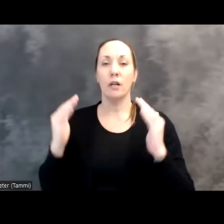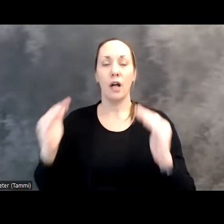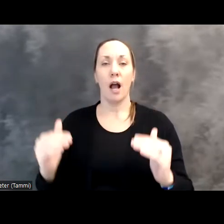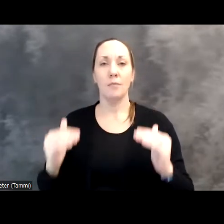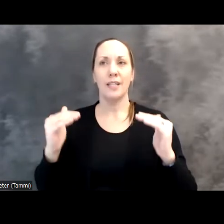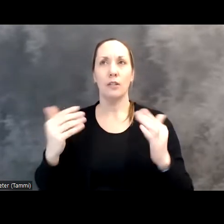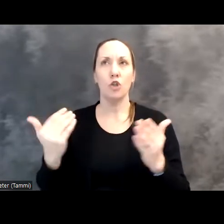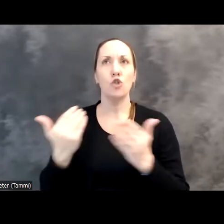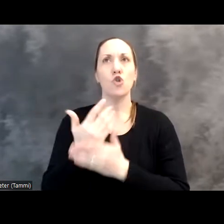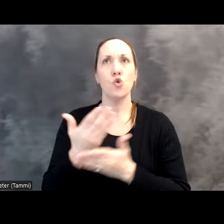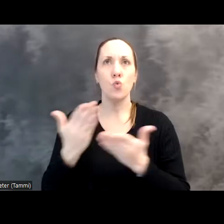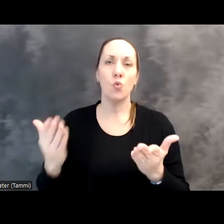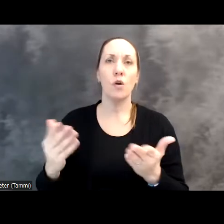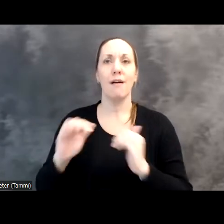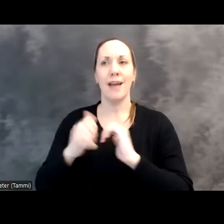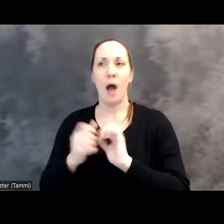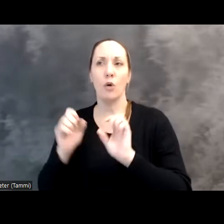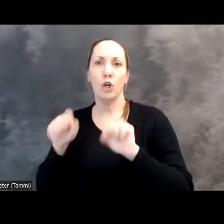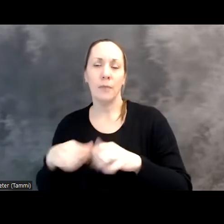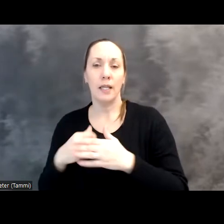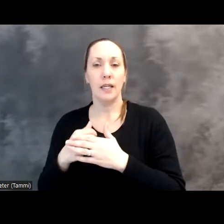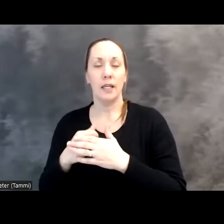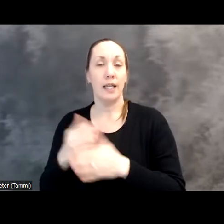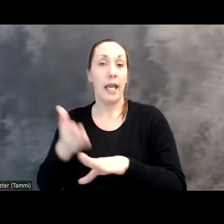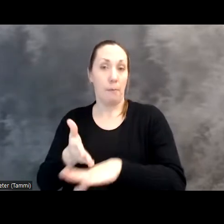innovators are discussing the barriers they found